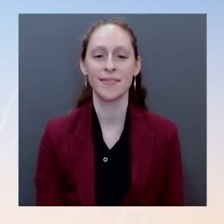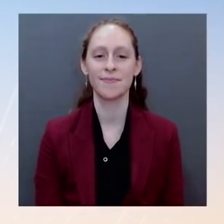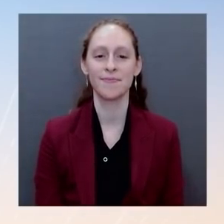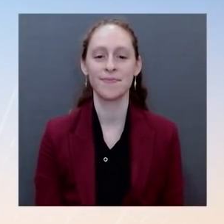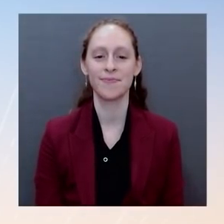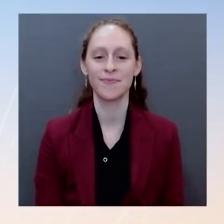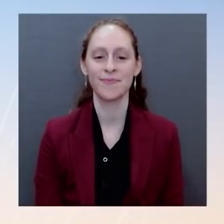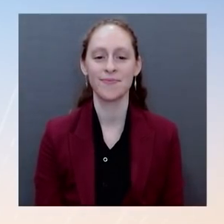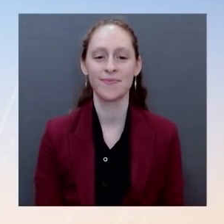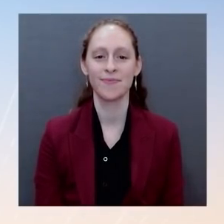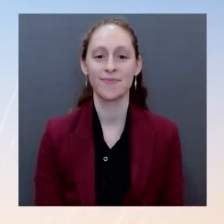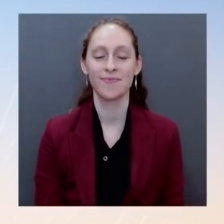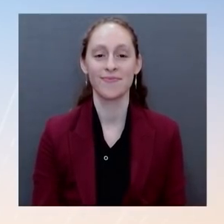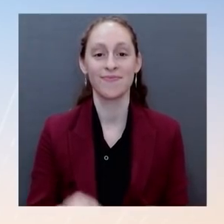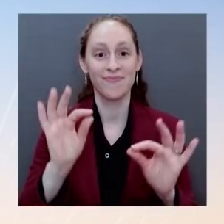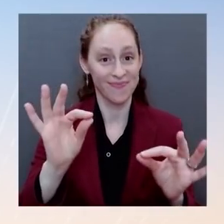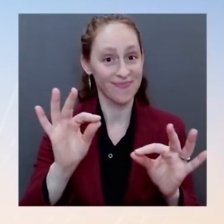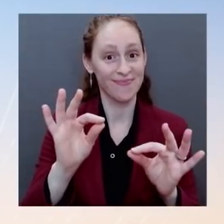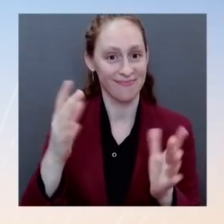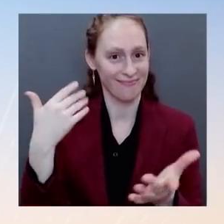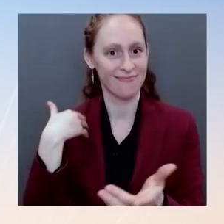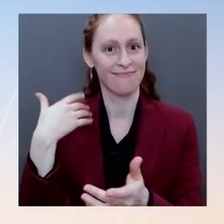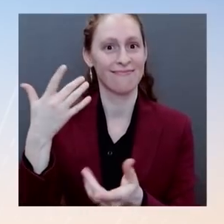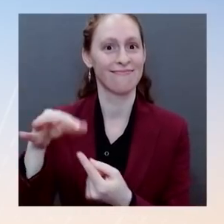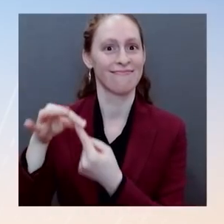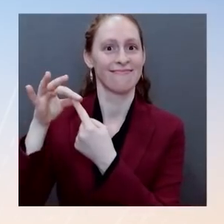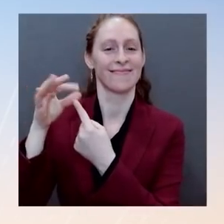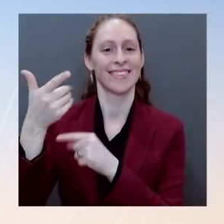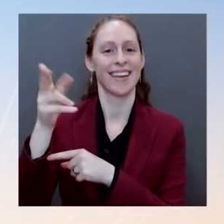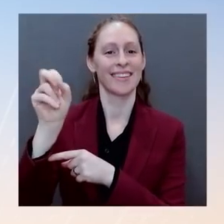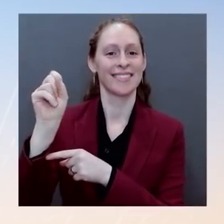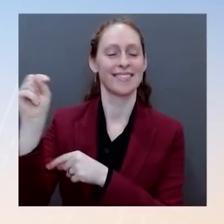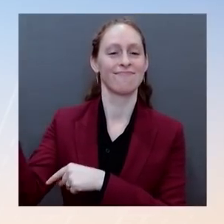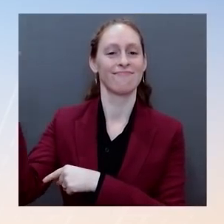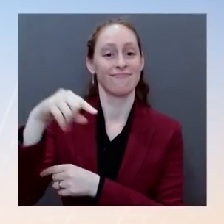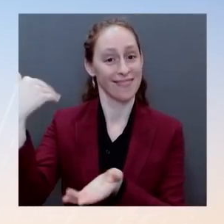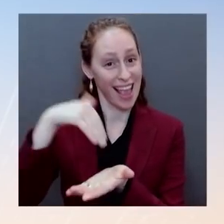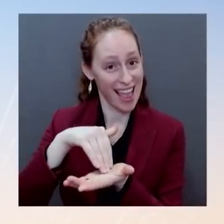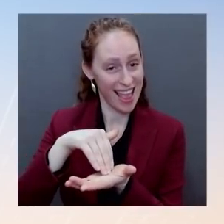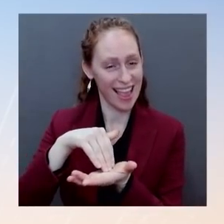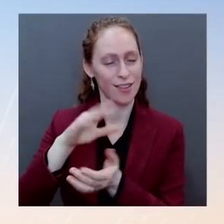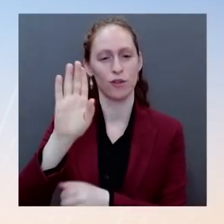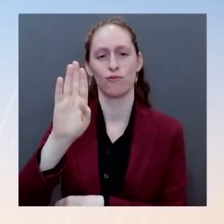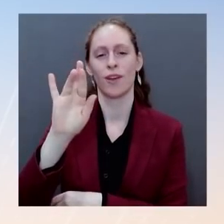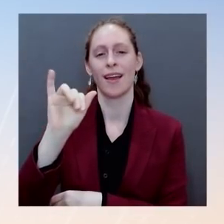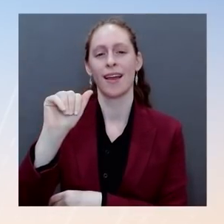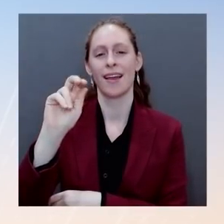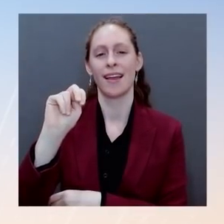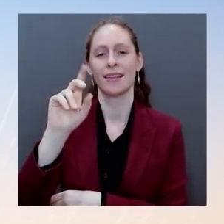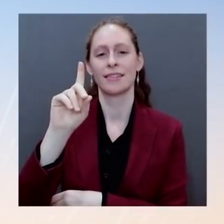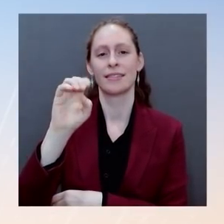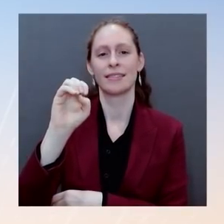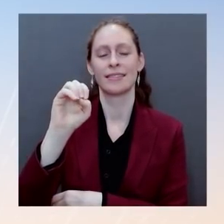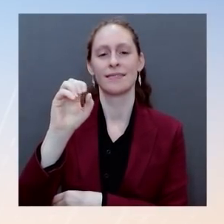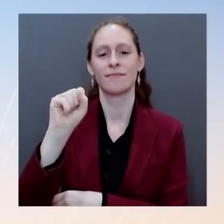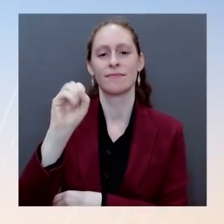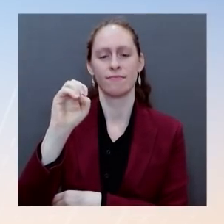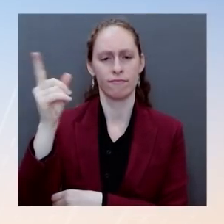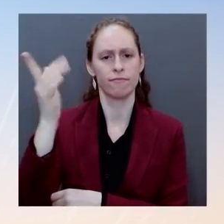a return guest, shall I say -- Brian Deese, our NEC Director, who is going to give some brief comments on the data out this morning, answer a couple of questions,